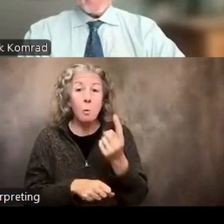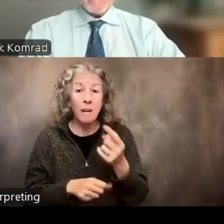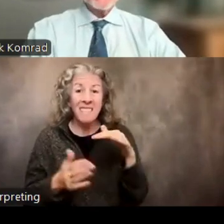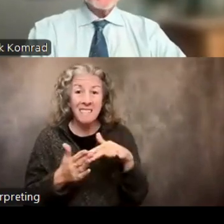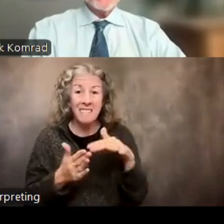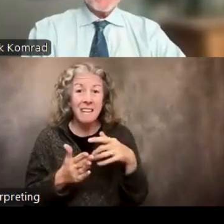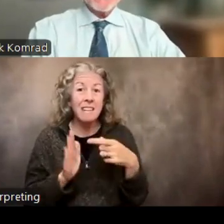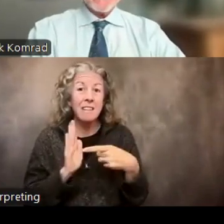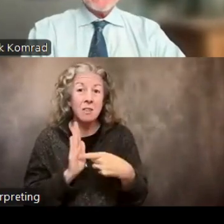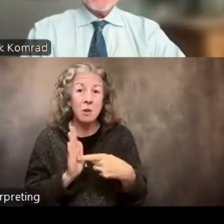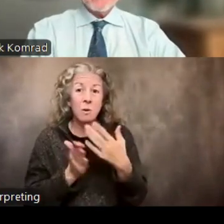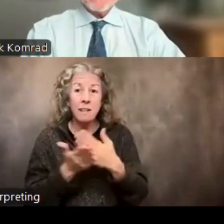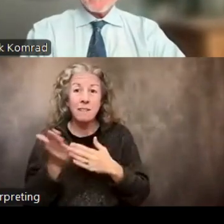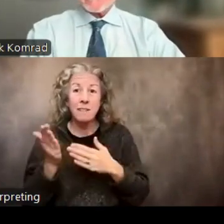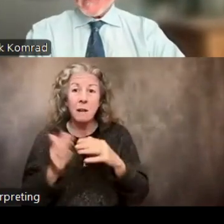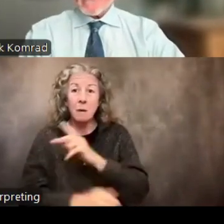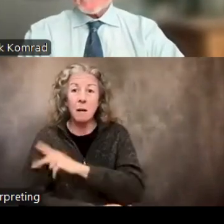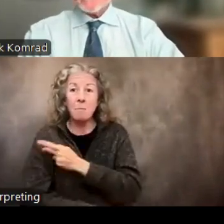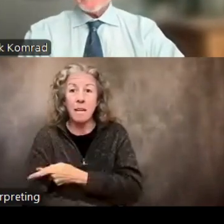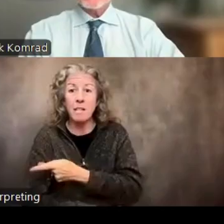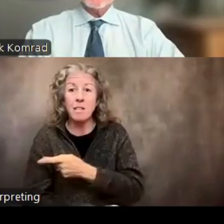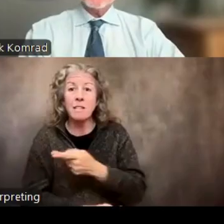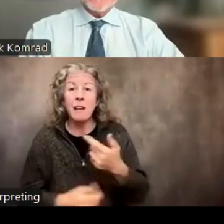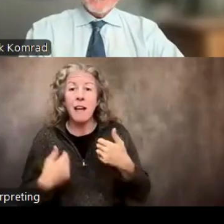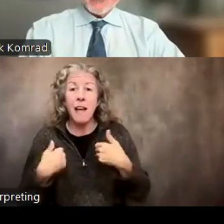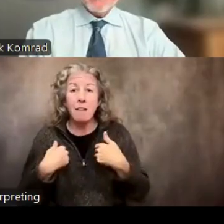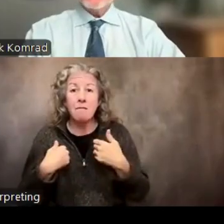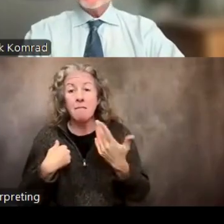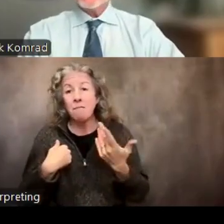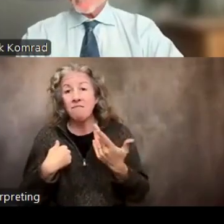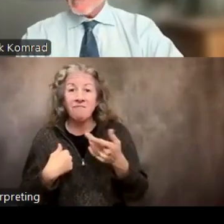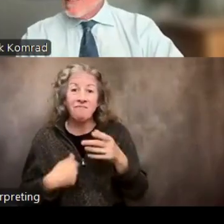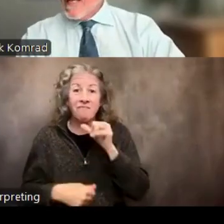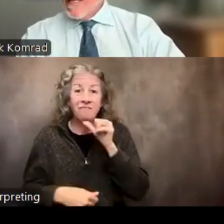patients who are getting who are not competent in comas or have